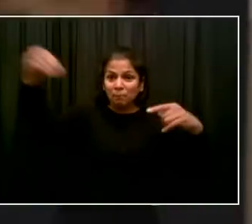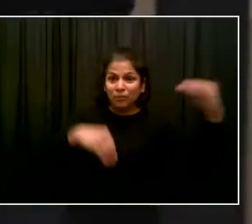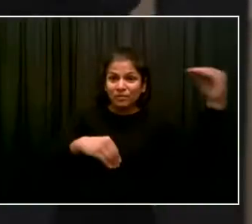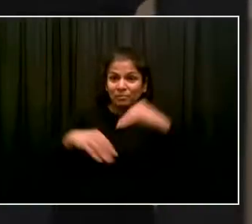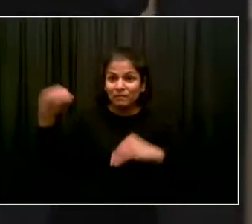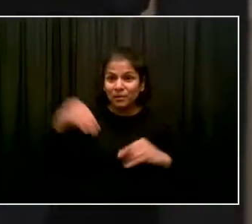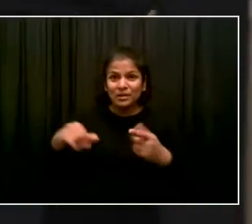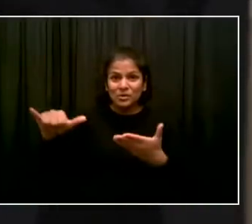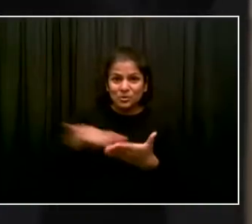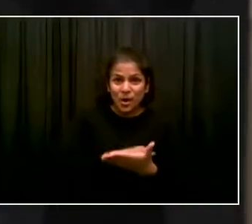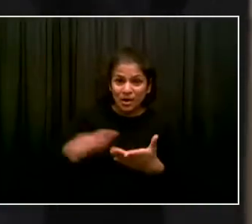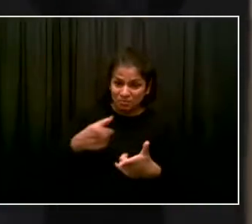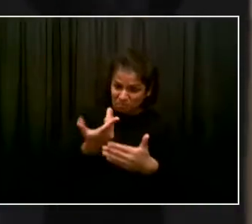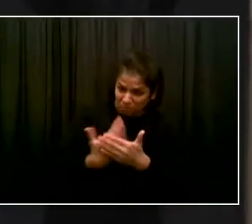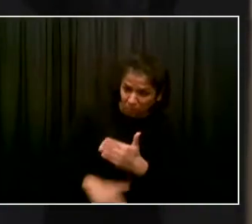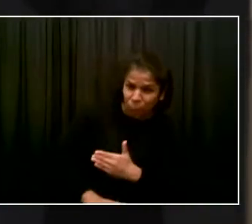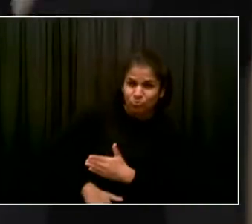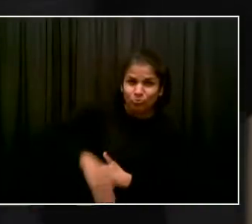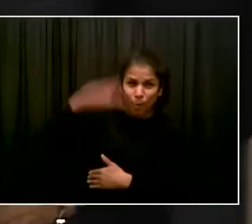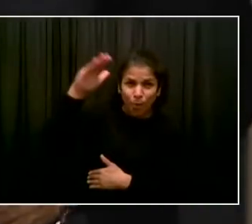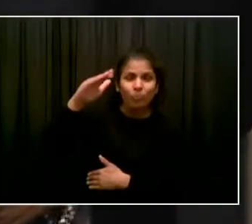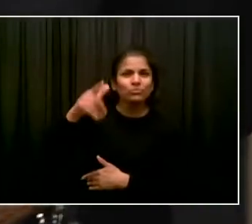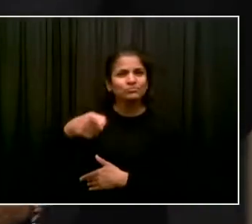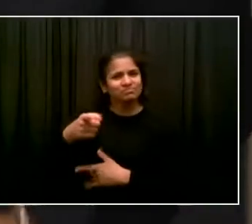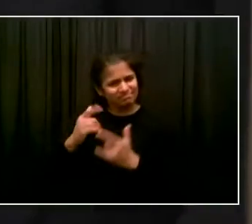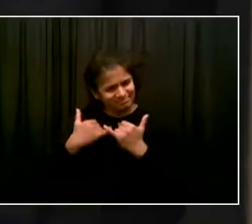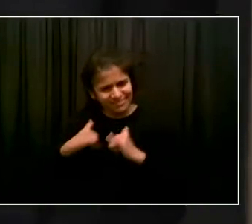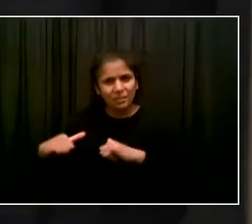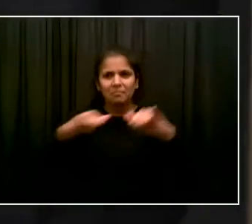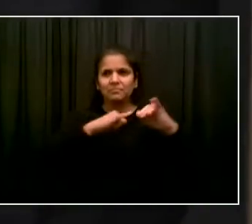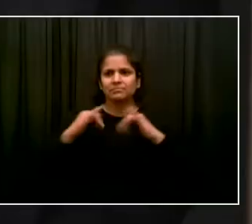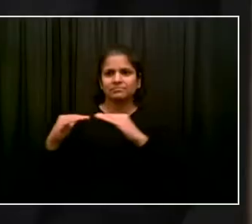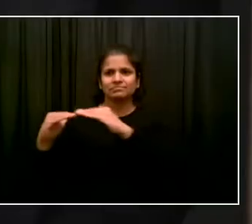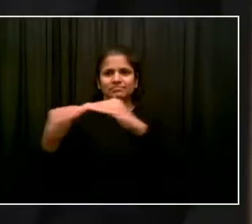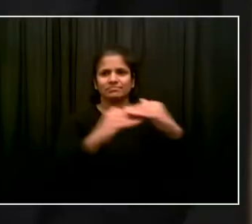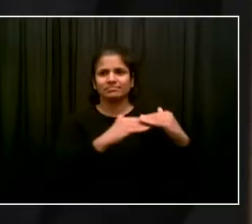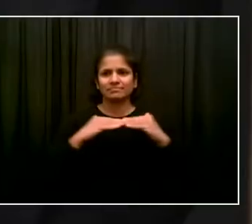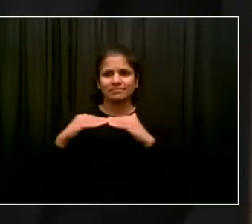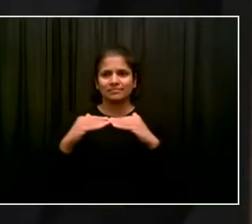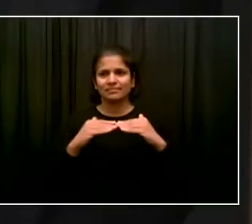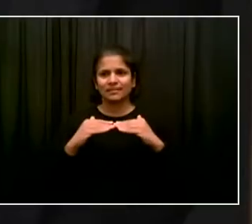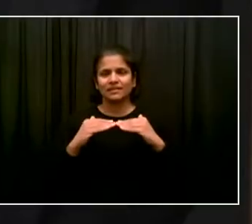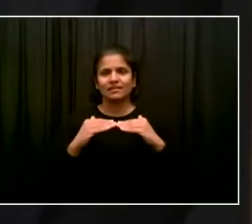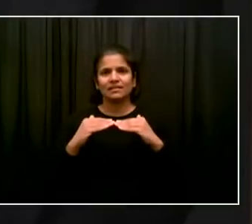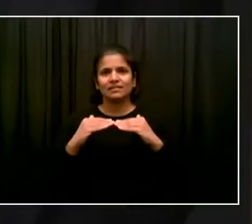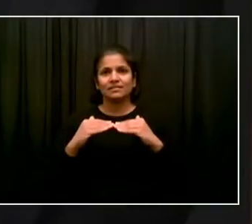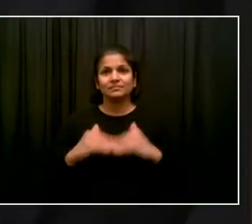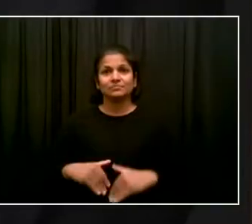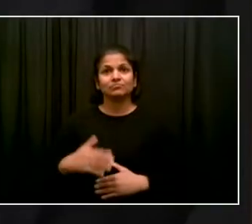HOW YOU GOT HERE, WHEN YOU CAME HERE, YOU ARE PART OF US.